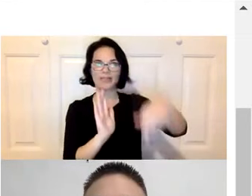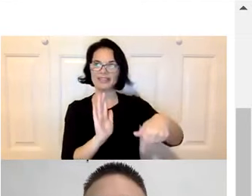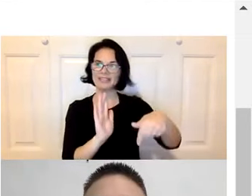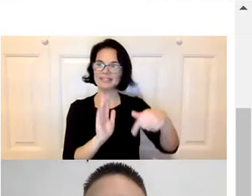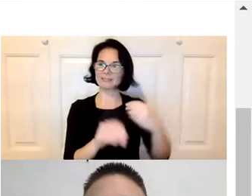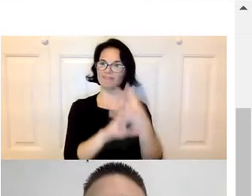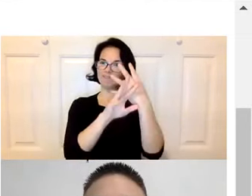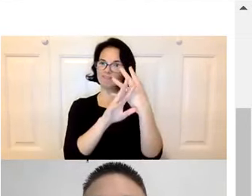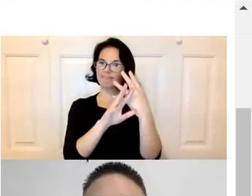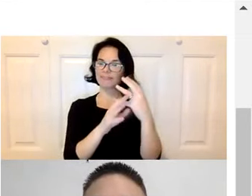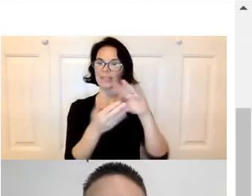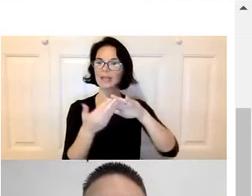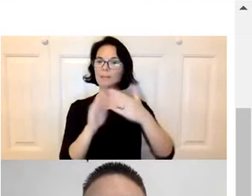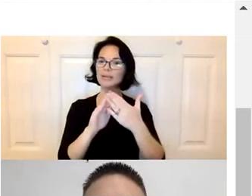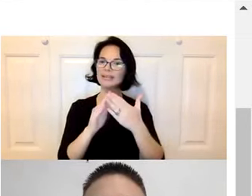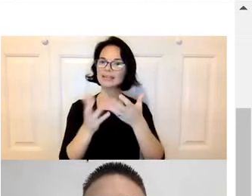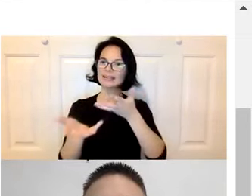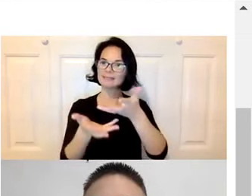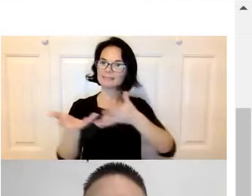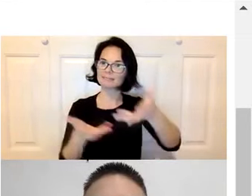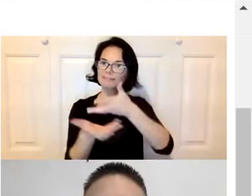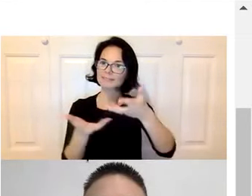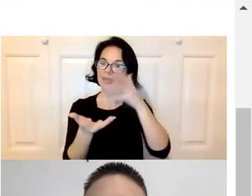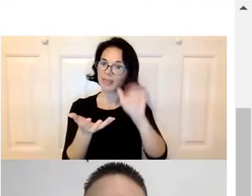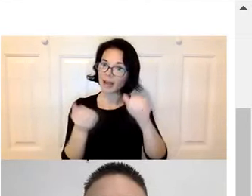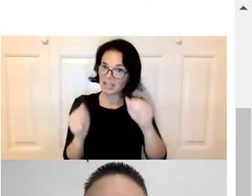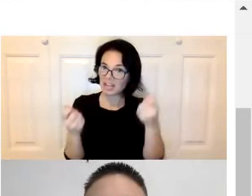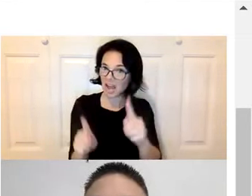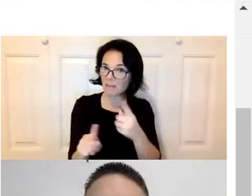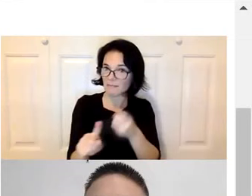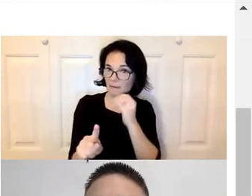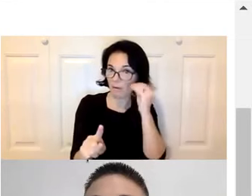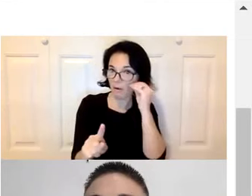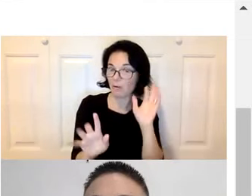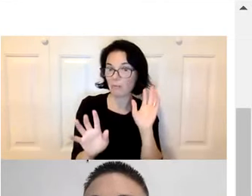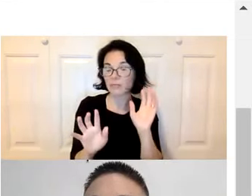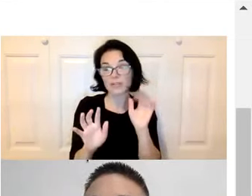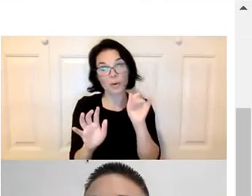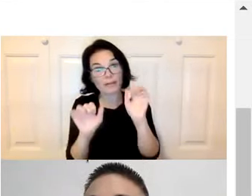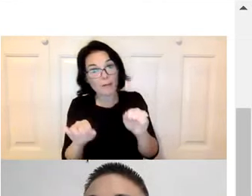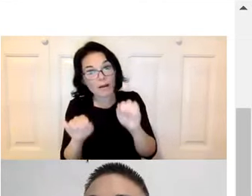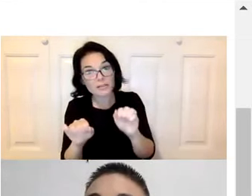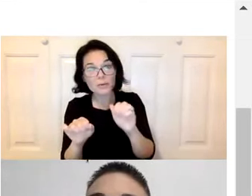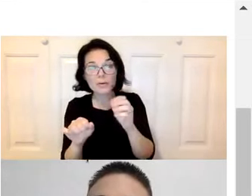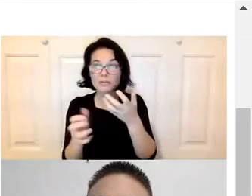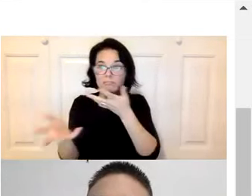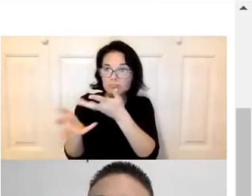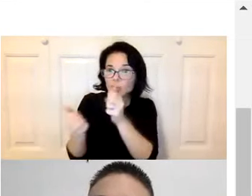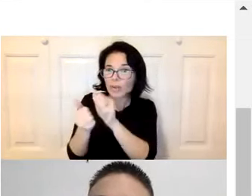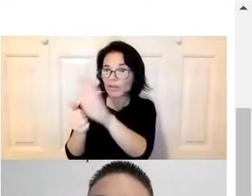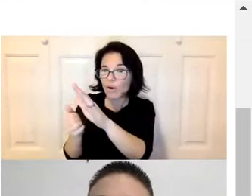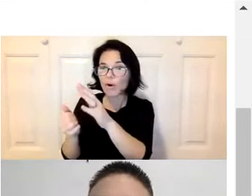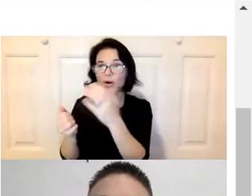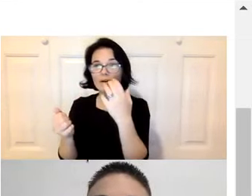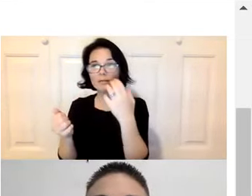If at all possible, try to talk with your employer, and/or HR department if you have one,